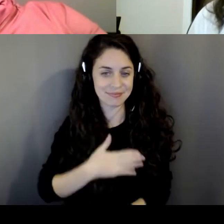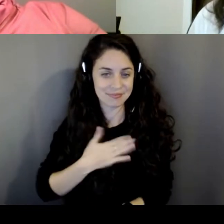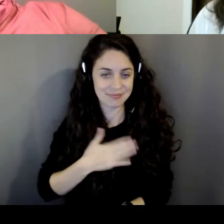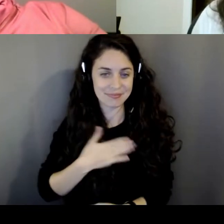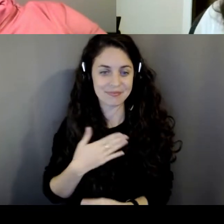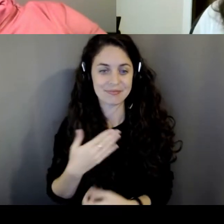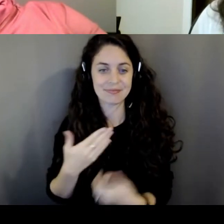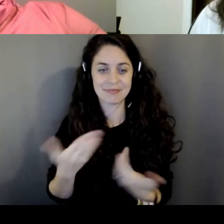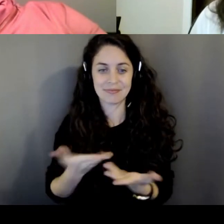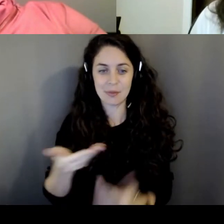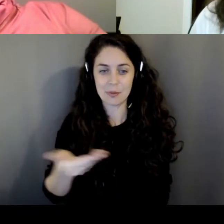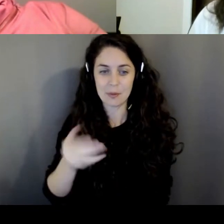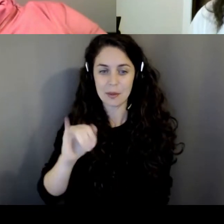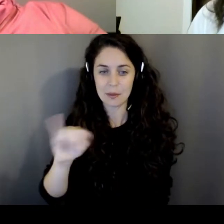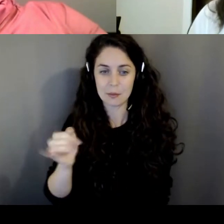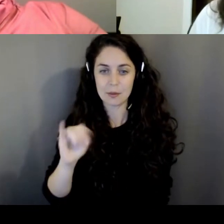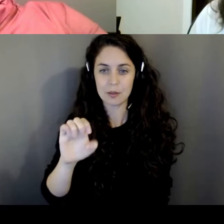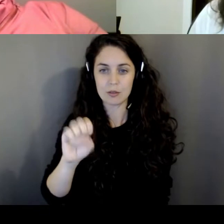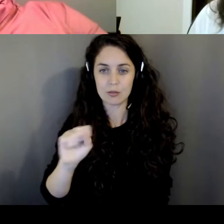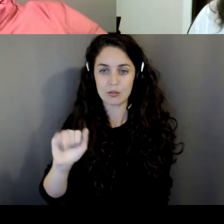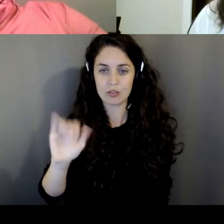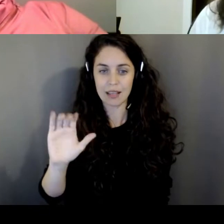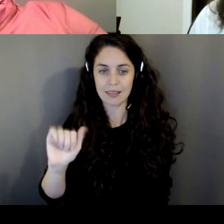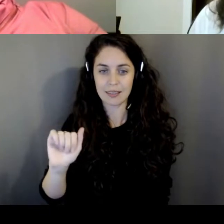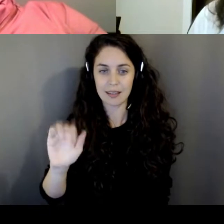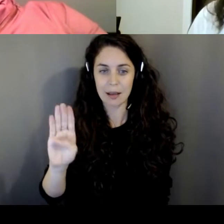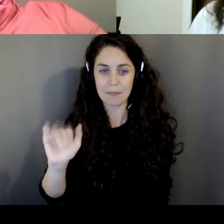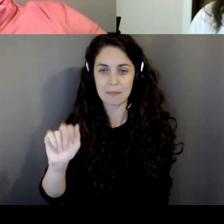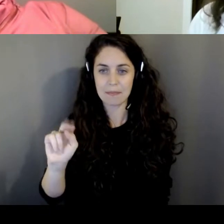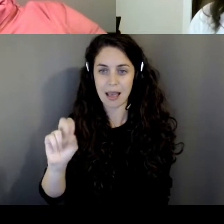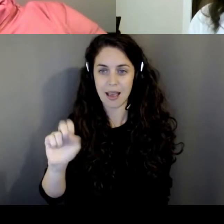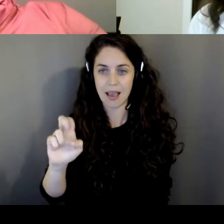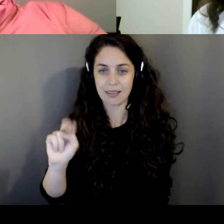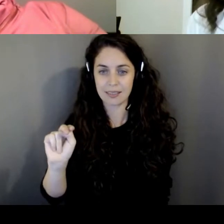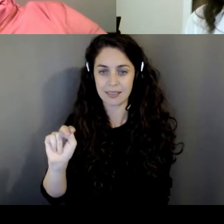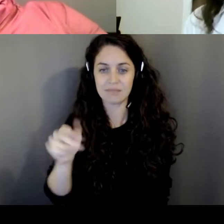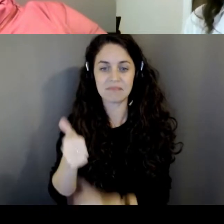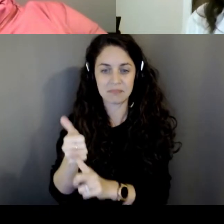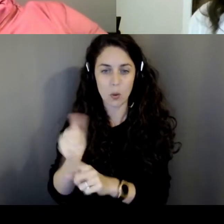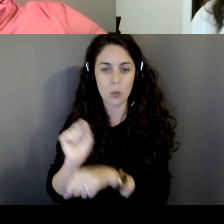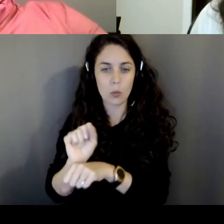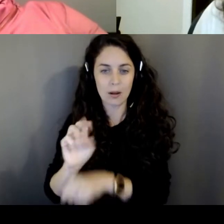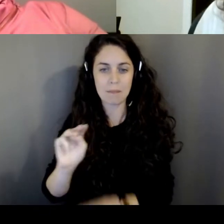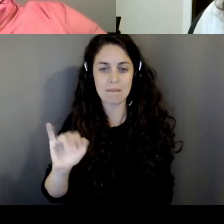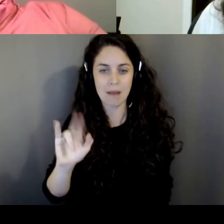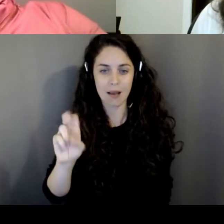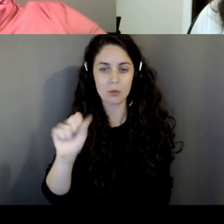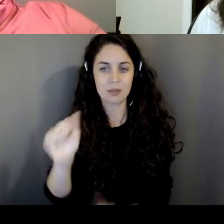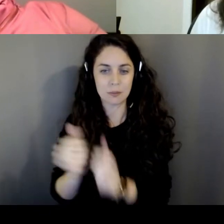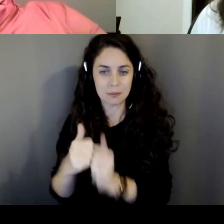welcome Jessica Banson, my colleague at MIUSA, here on this call today. Jessica, can you start